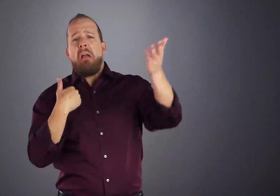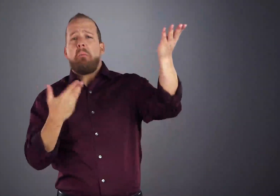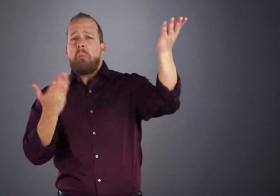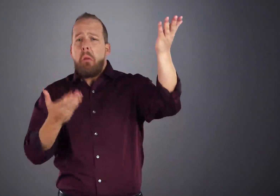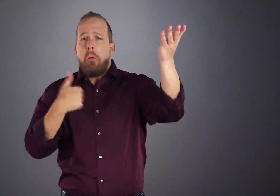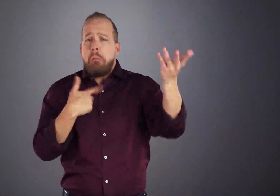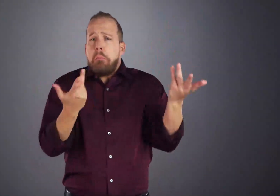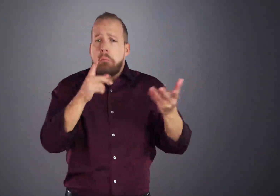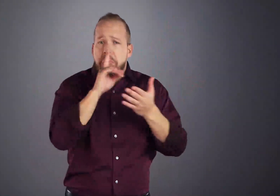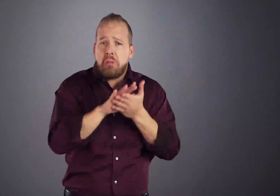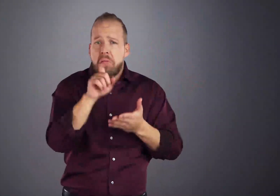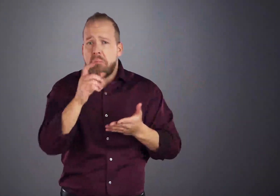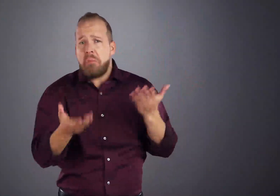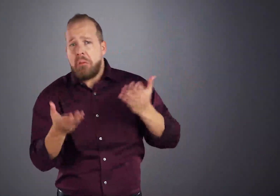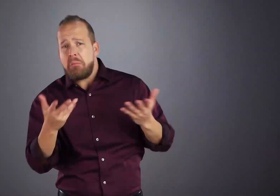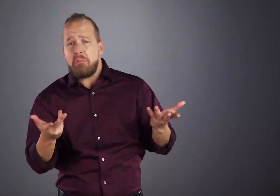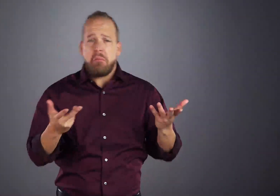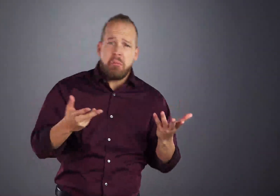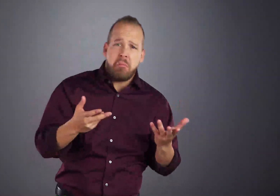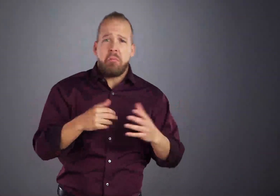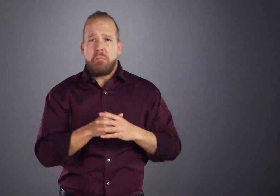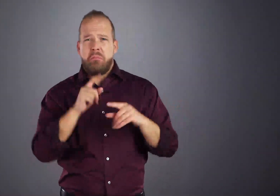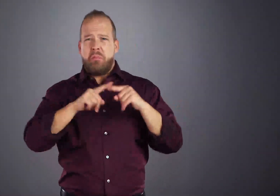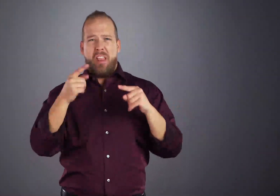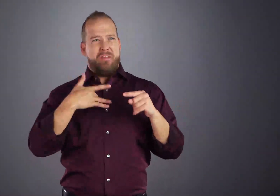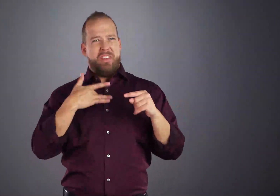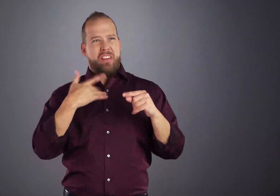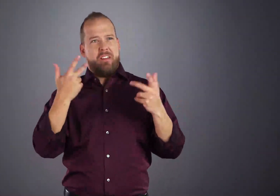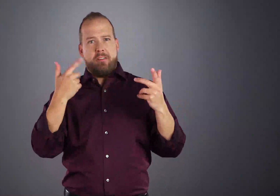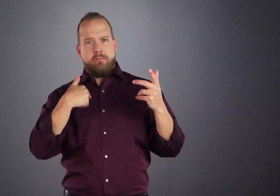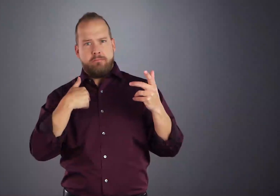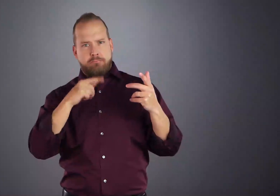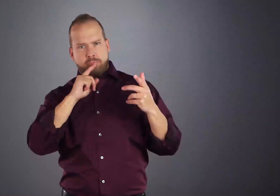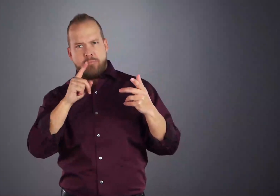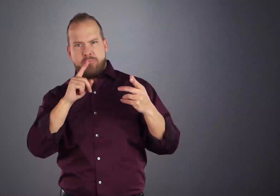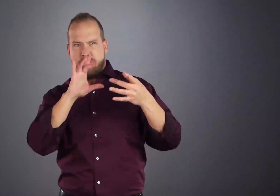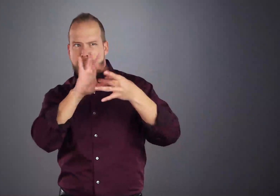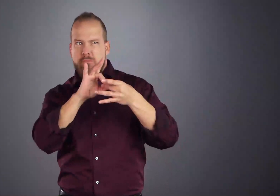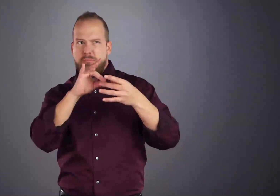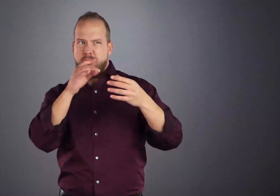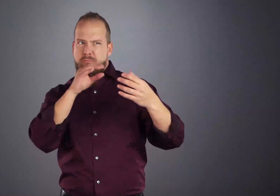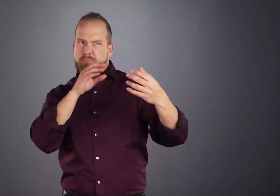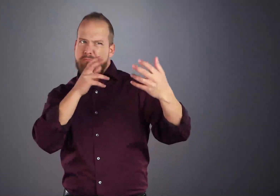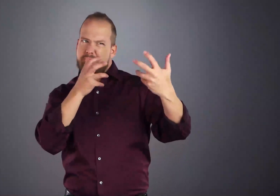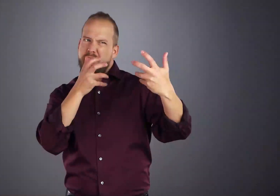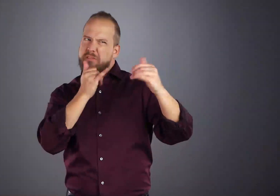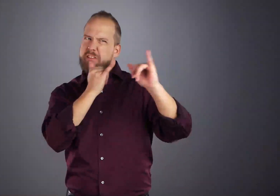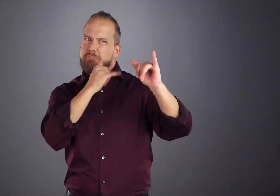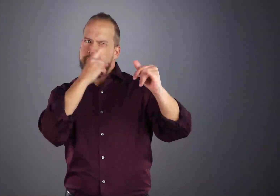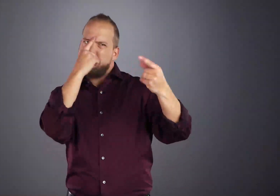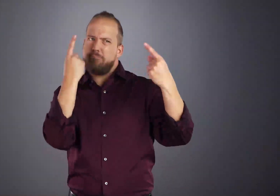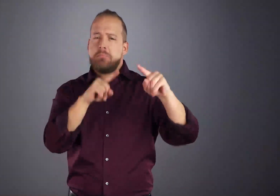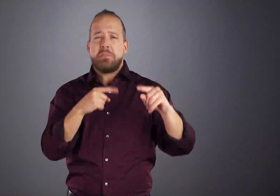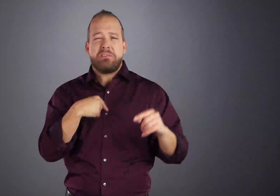For myself, I had adopted those parts which seemed convenient and not too difficult;